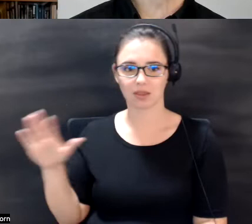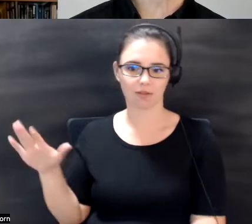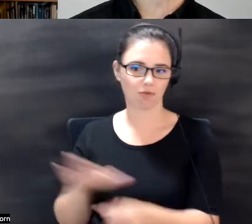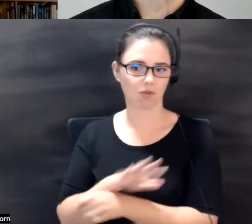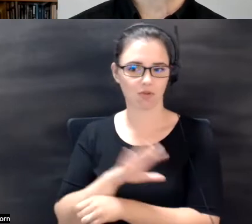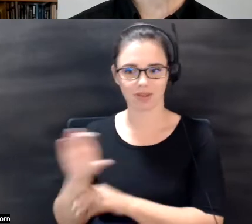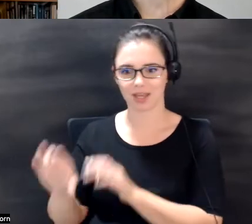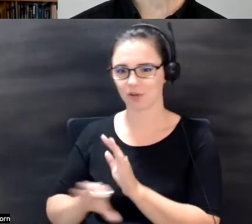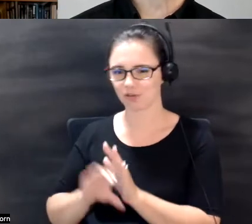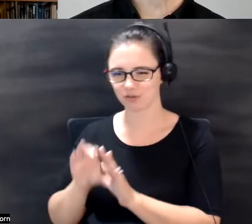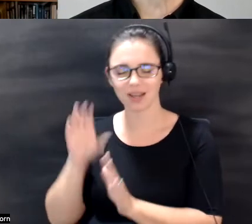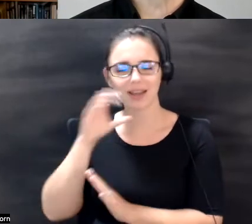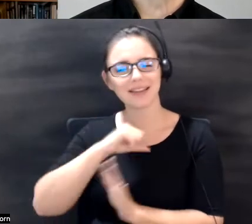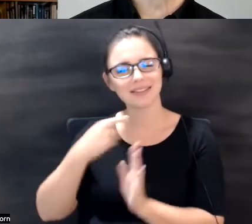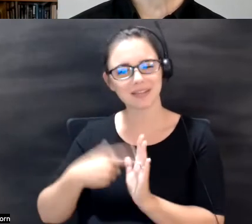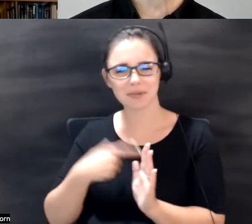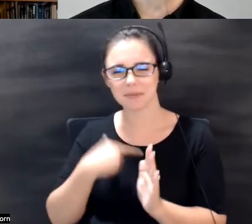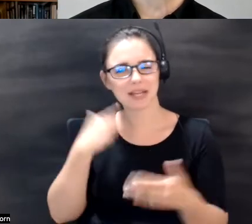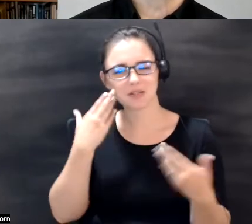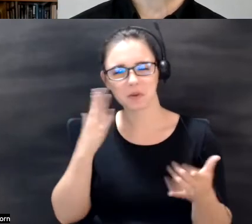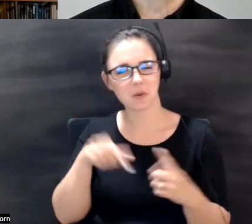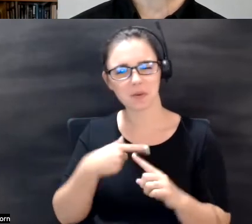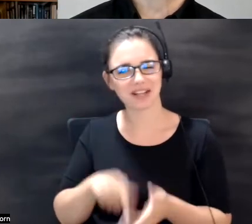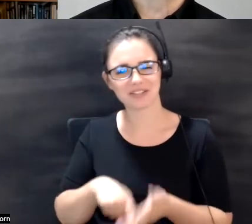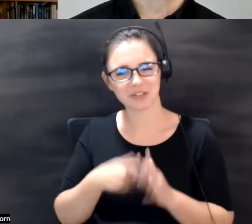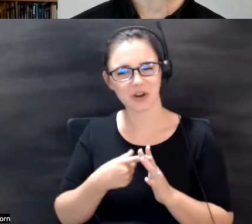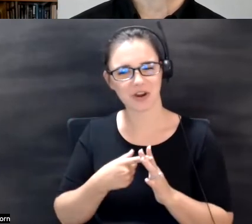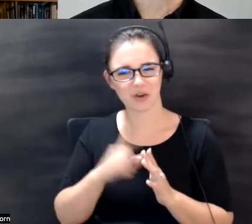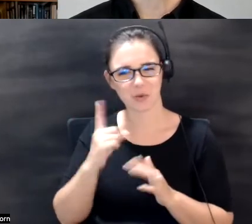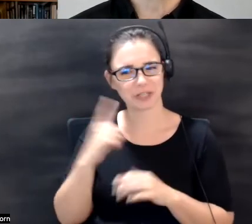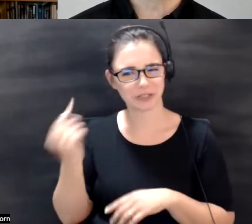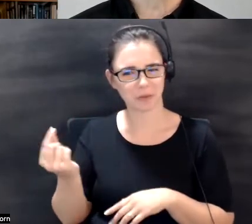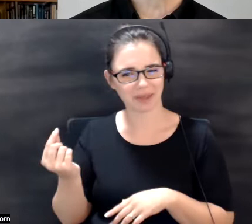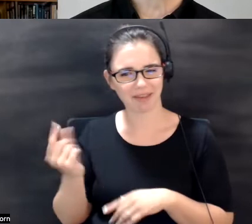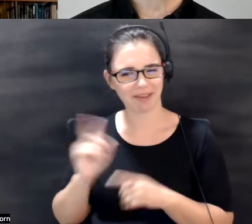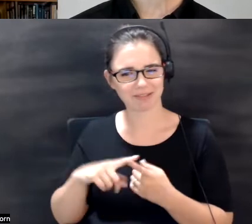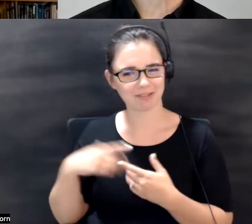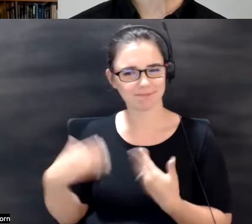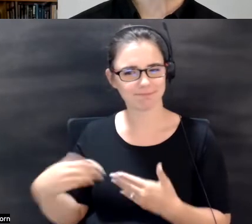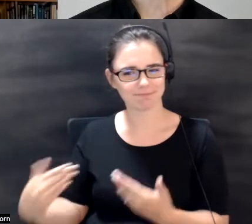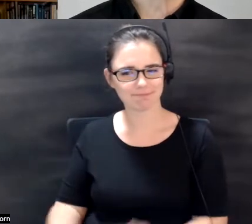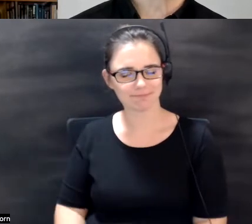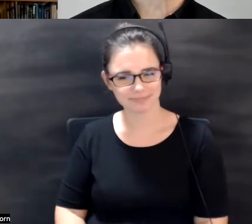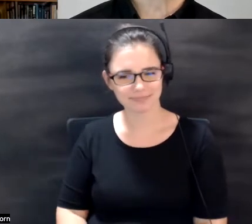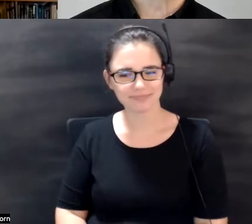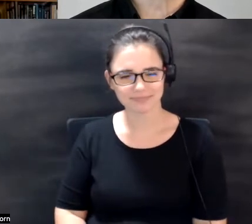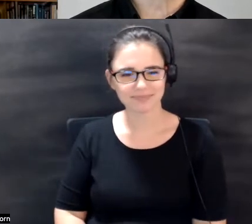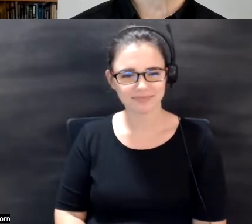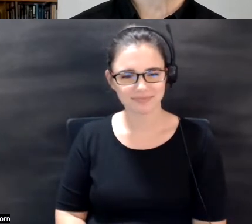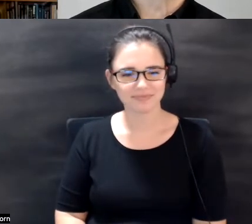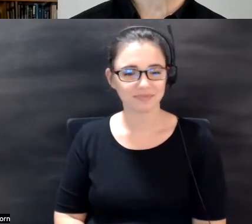I guess I sometimes don't know, when I start out, where it's going. So, in a way, it's just